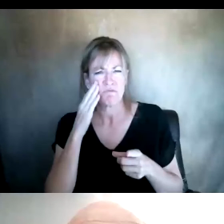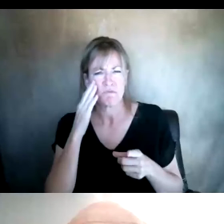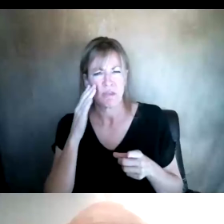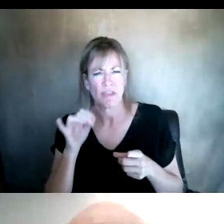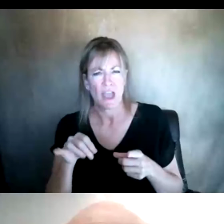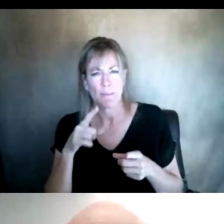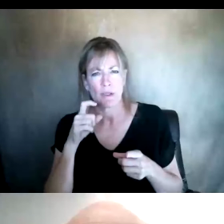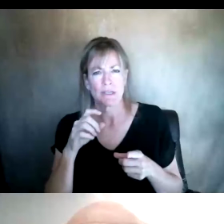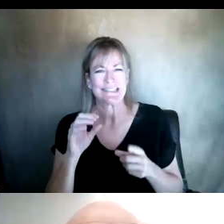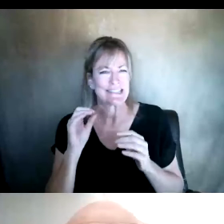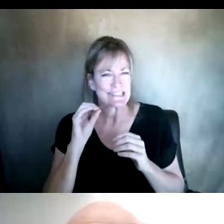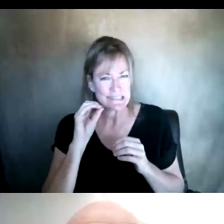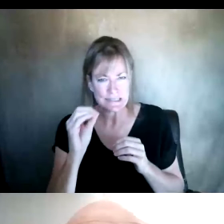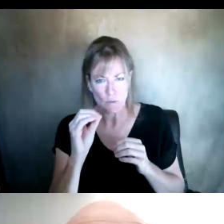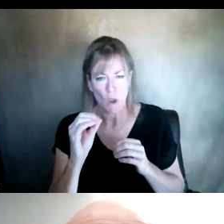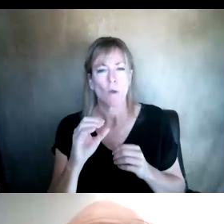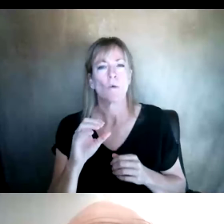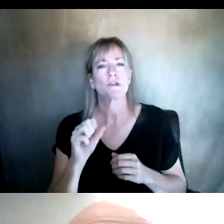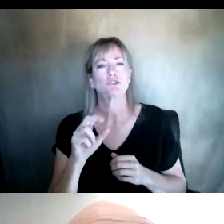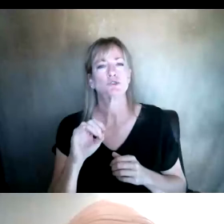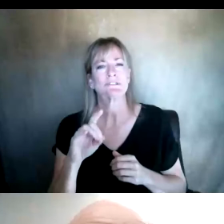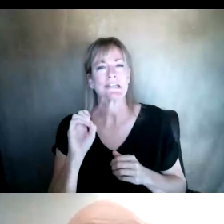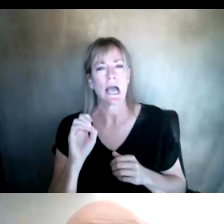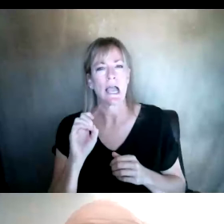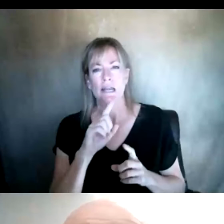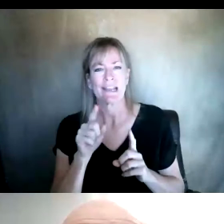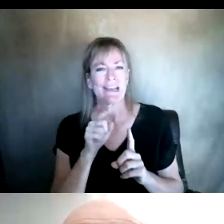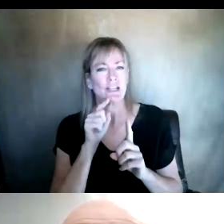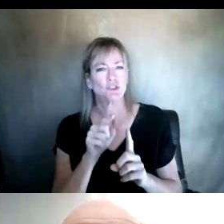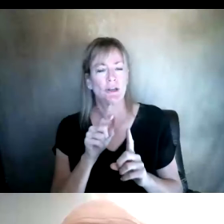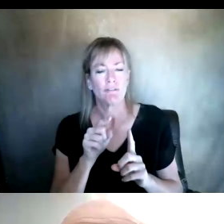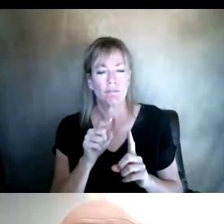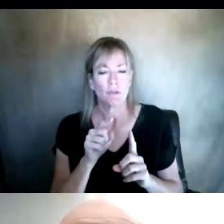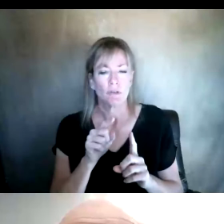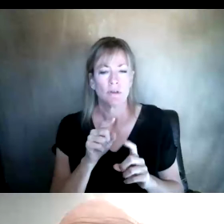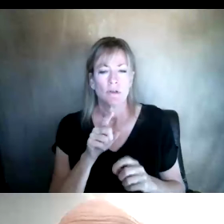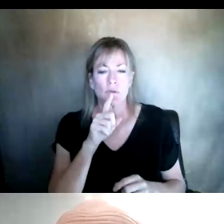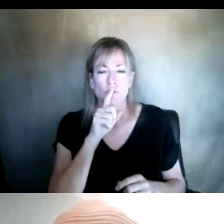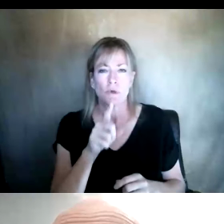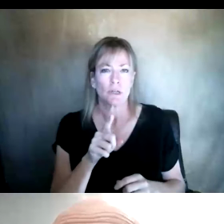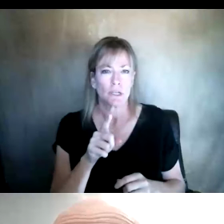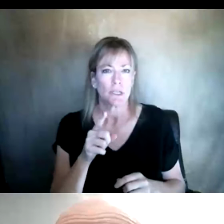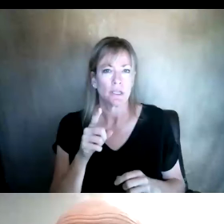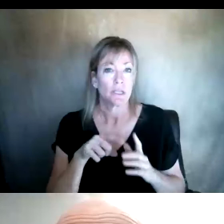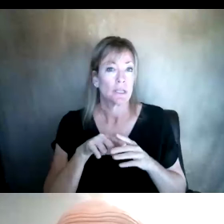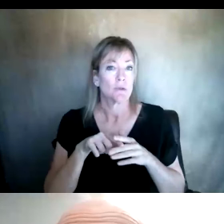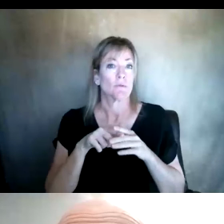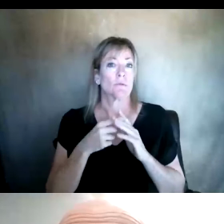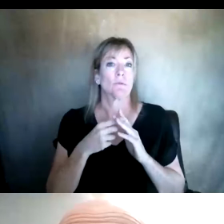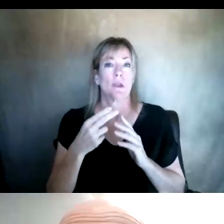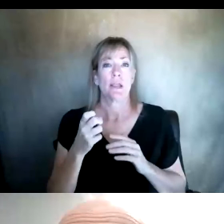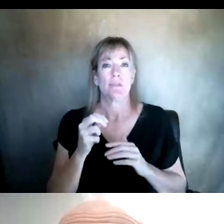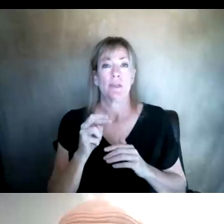THE 0 SUICIDE INITIATIVE WAS FROM THE HENRY FORD HEALTH CARE